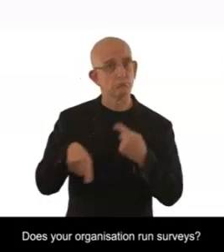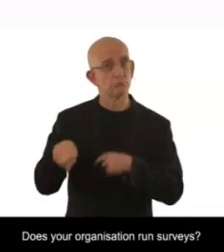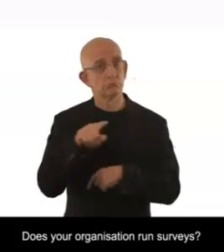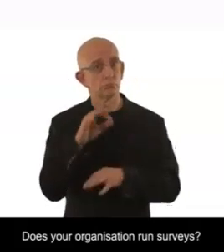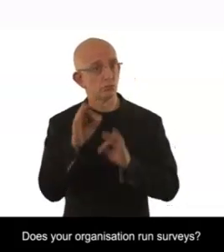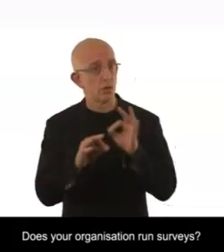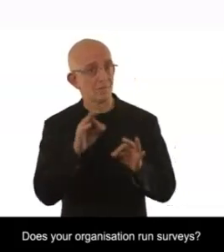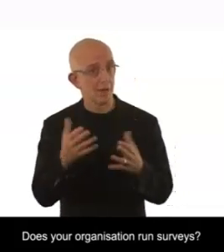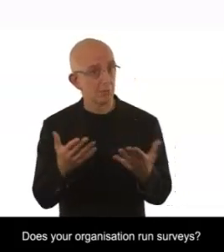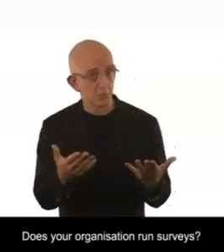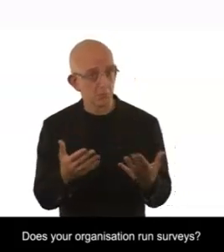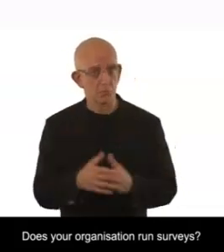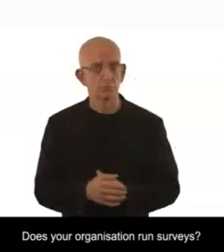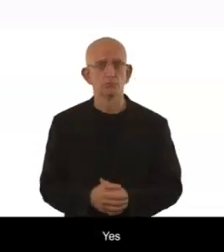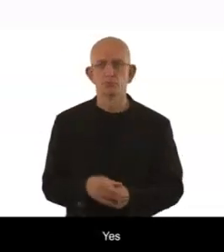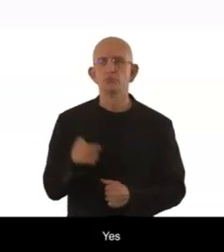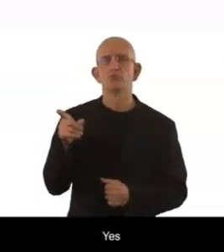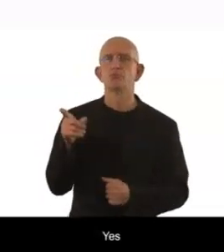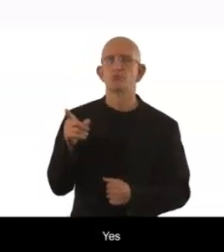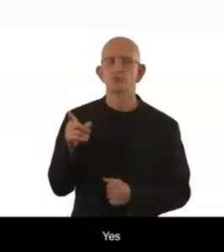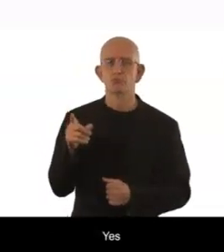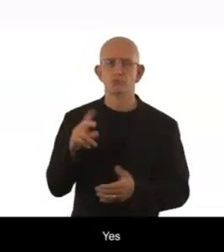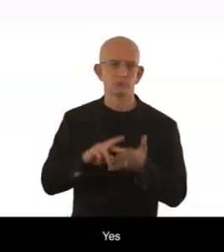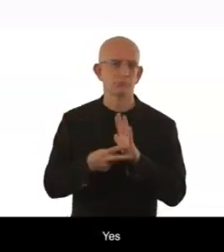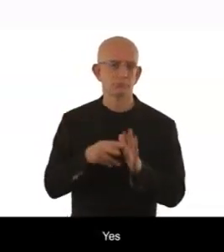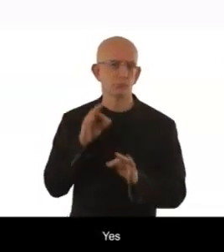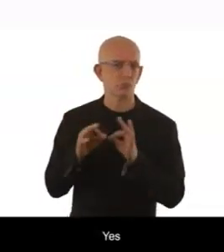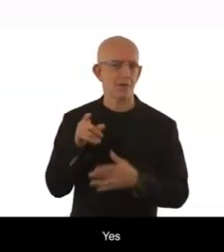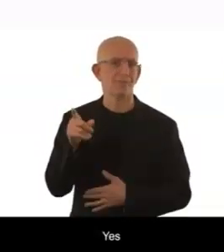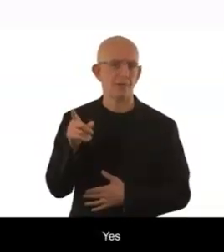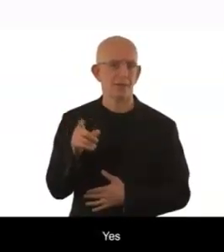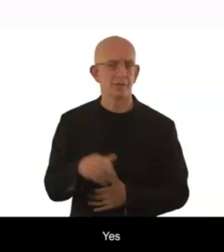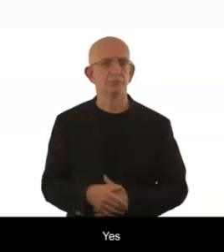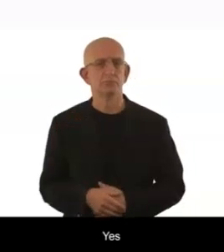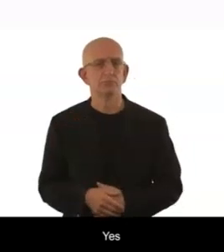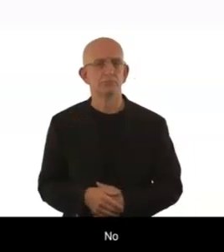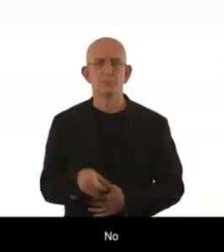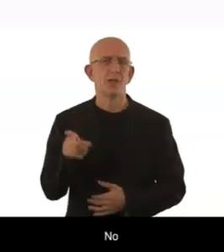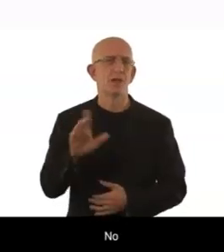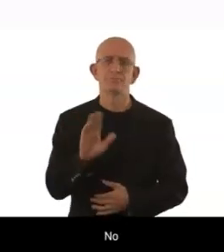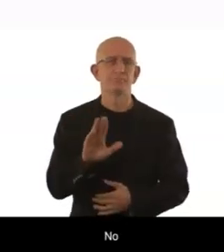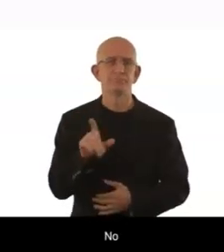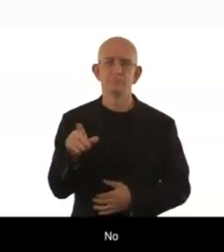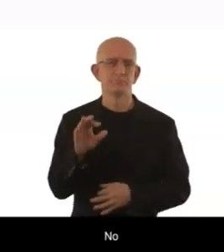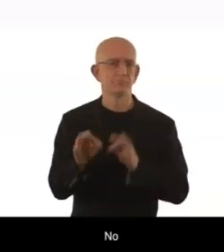the videos need to be prepared by a Sign Language translator and then uploaded to YouTube. This short